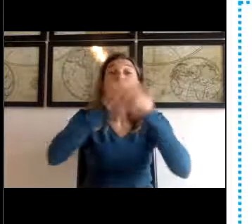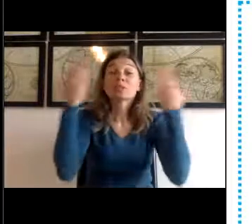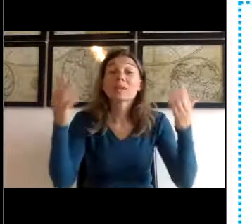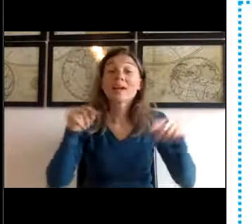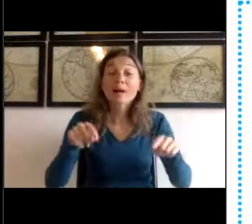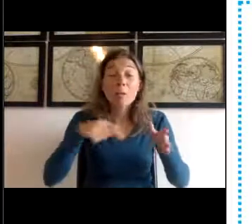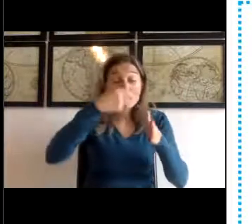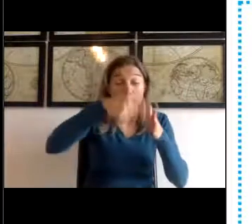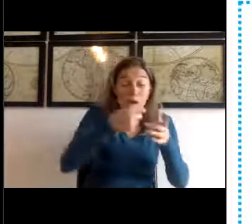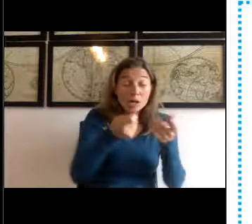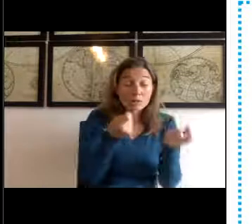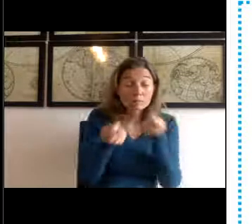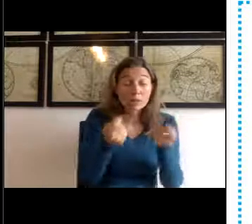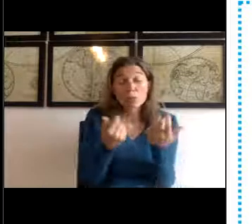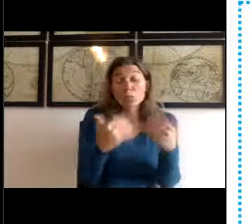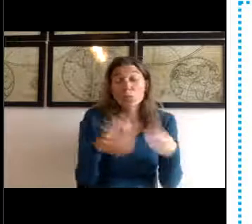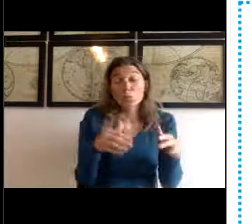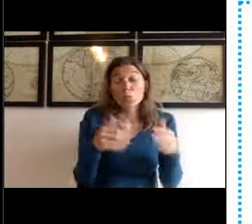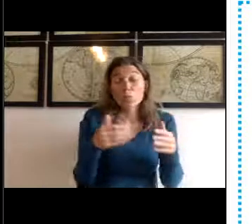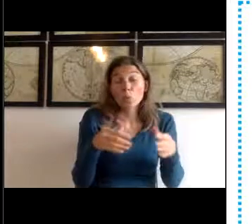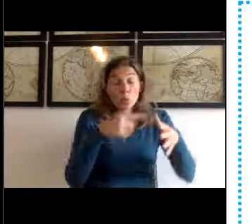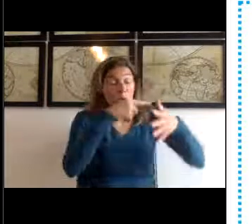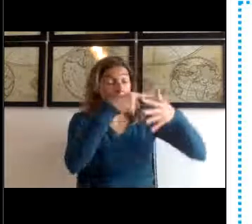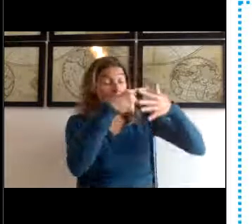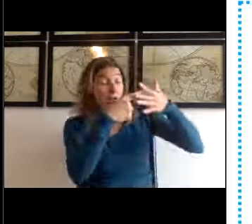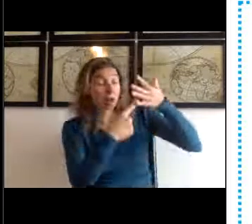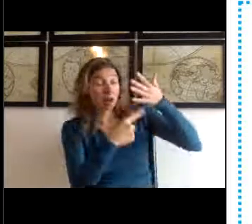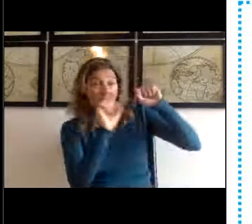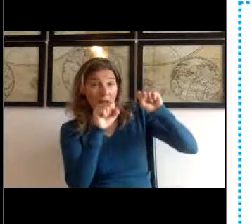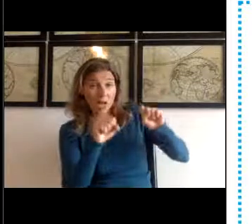a high level of qualifications for the volunteer development workers.